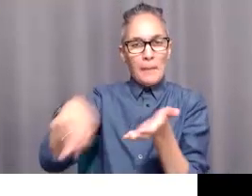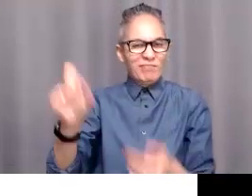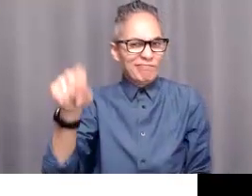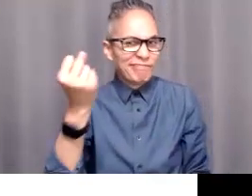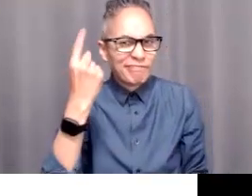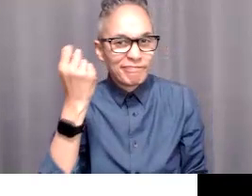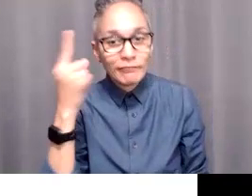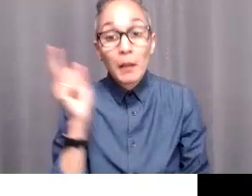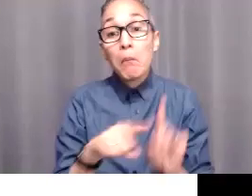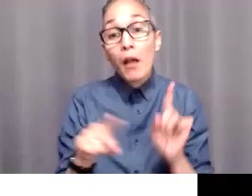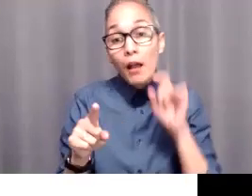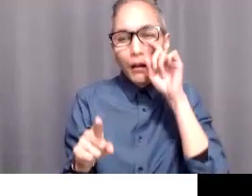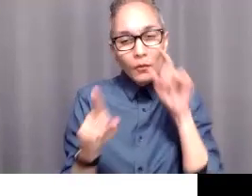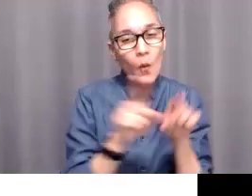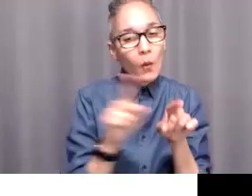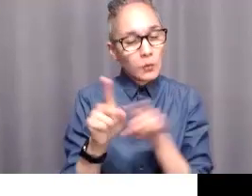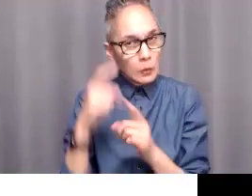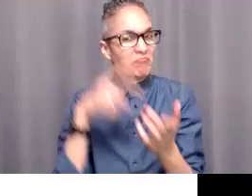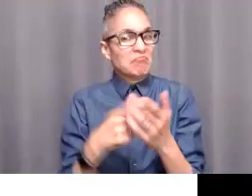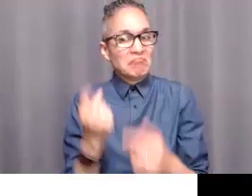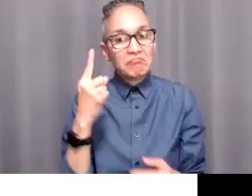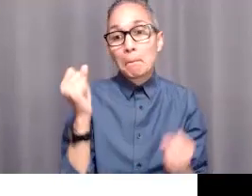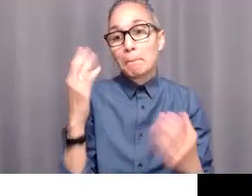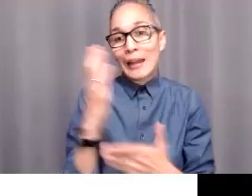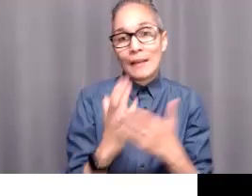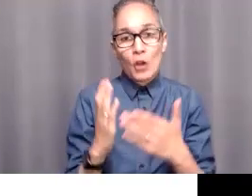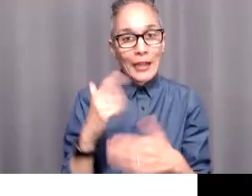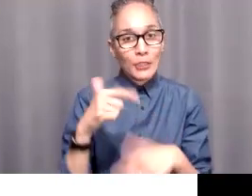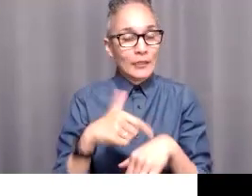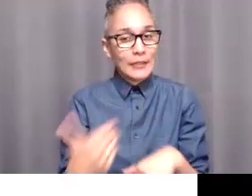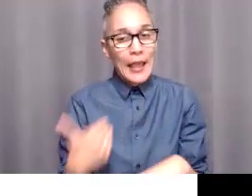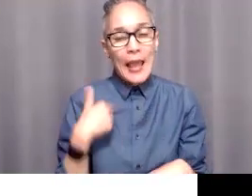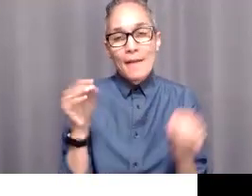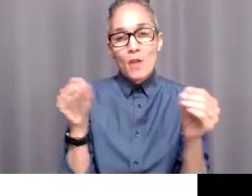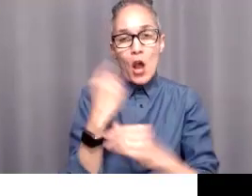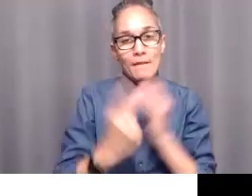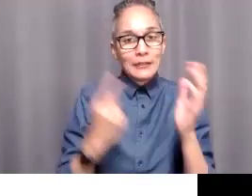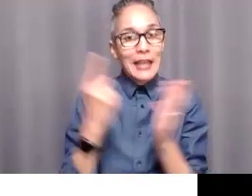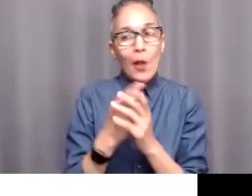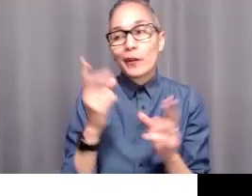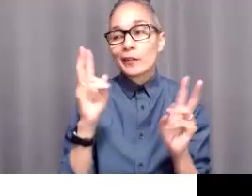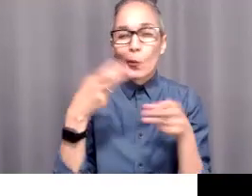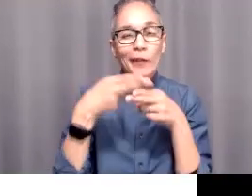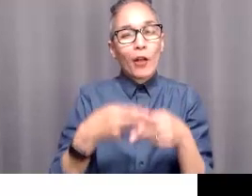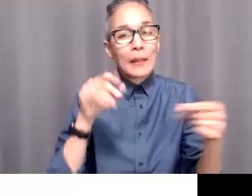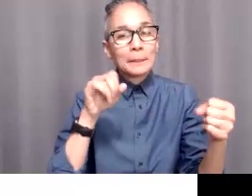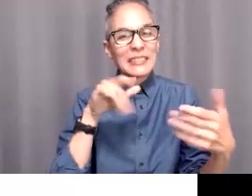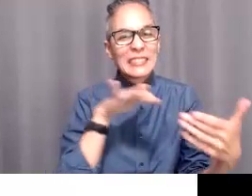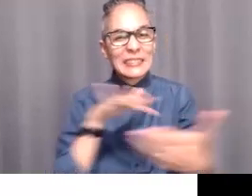However, I also know that a lot of our adjuncts do have office hours or a study hour. Every week.